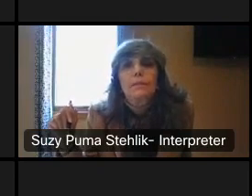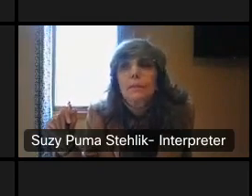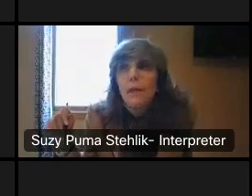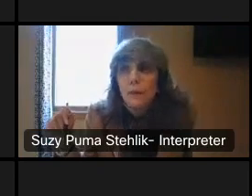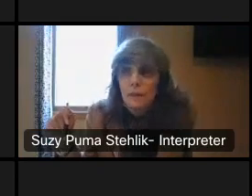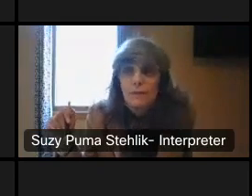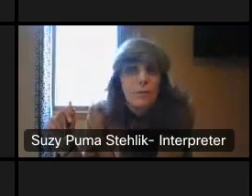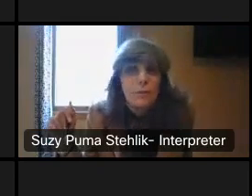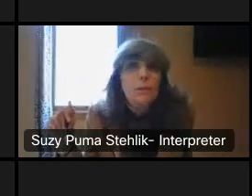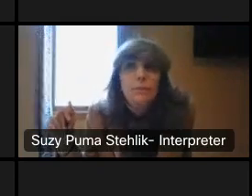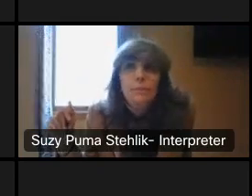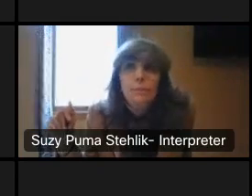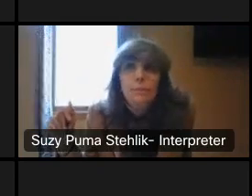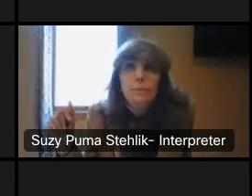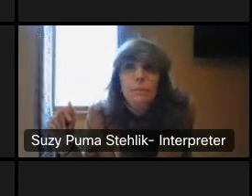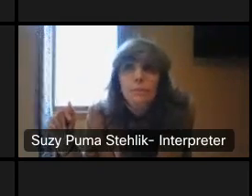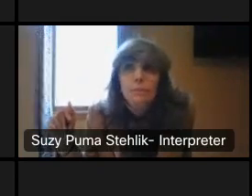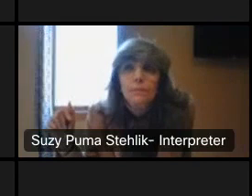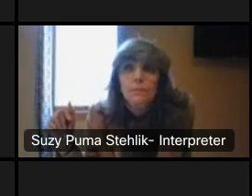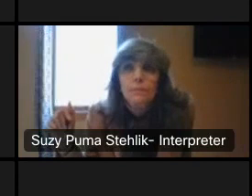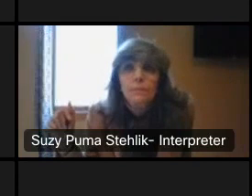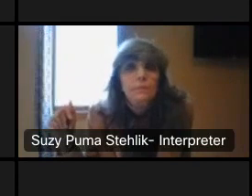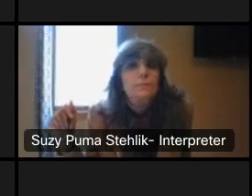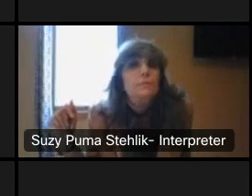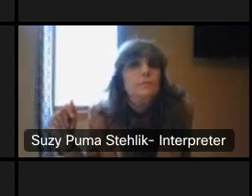I would have to do it.